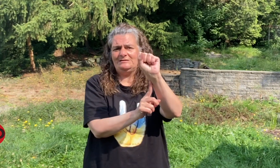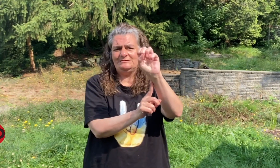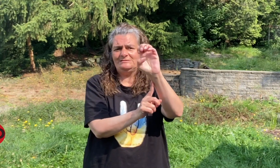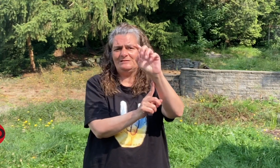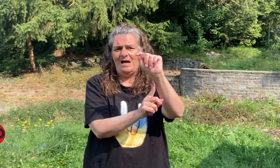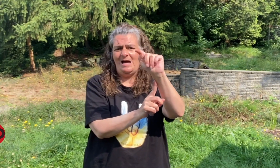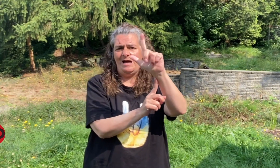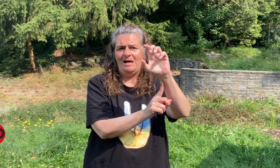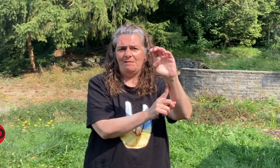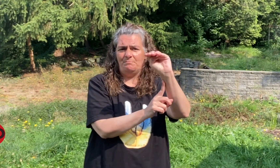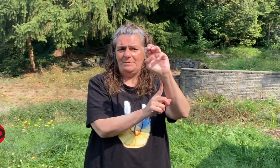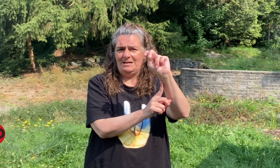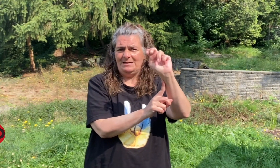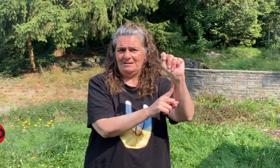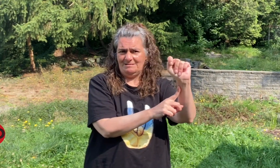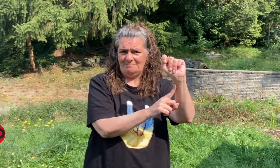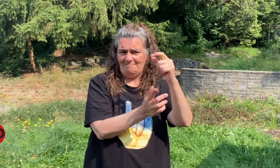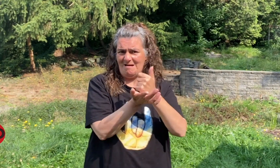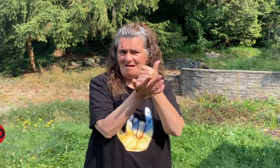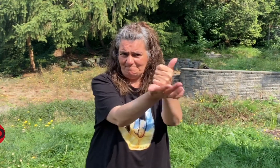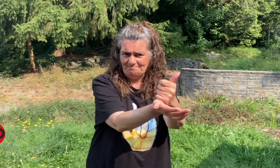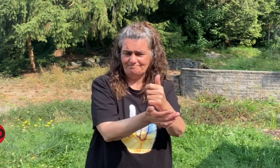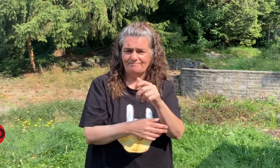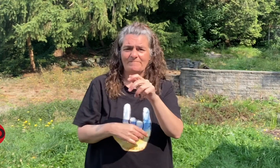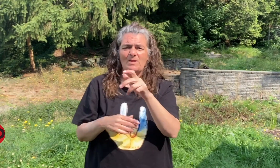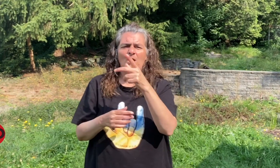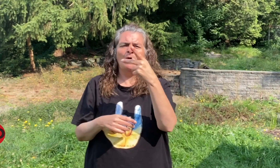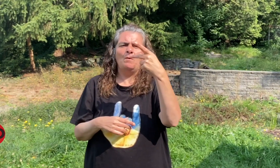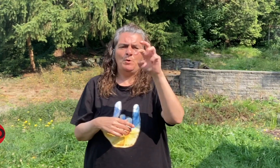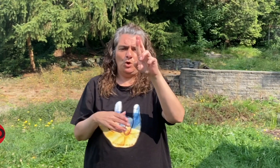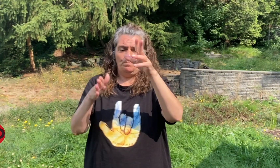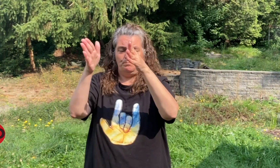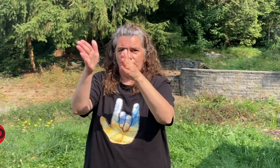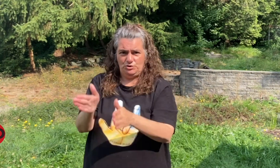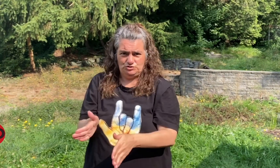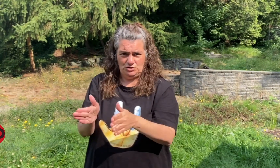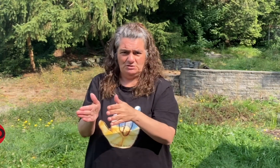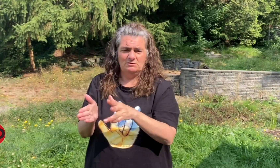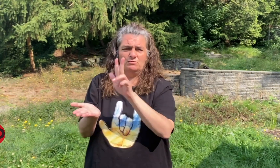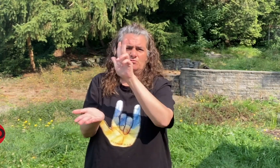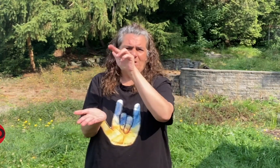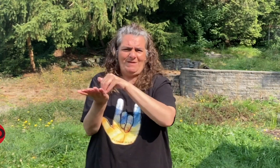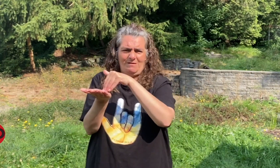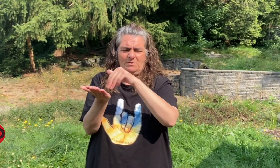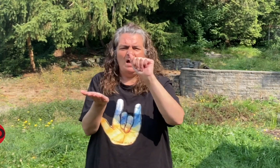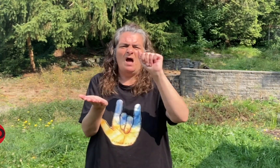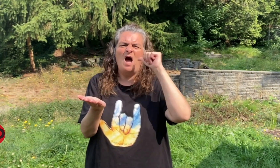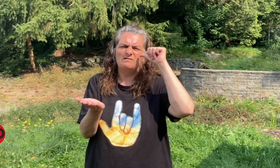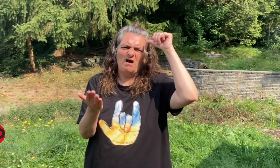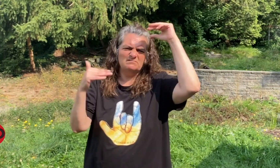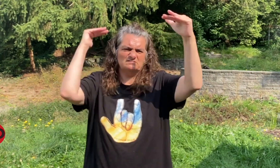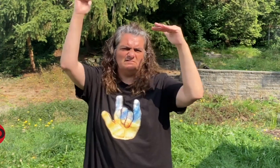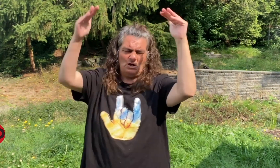Under the CUAET program, it provides assistance with resettlement: